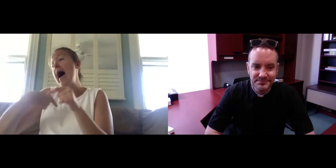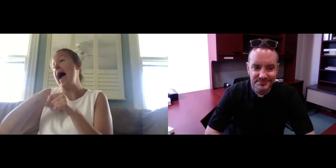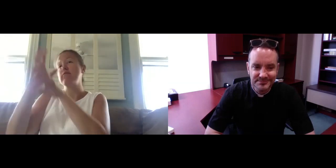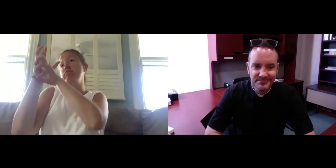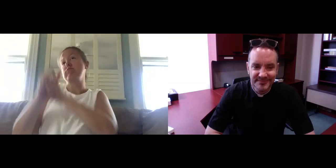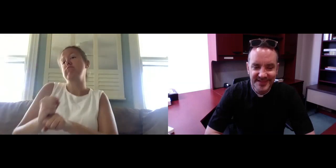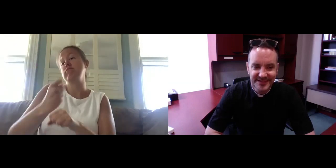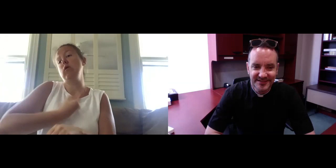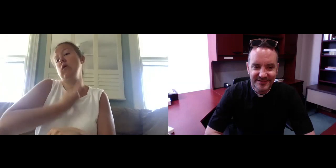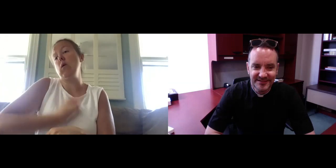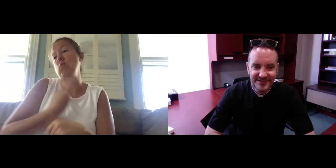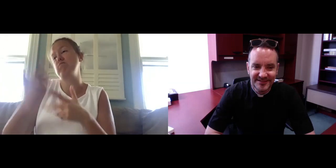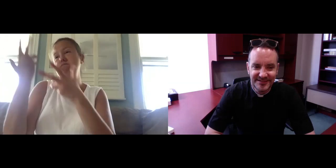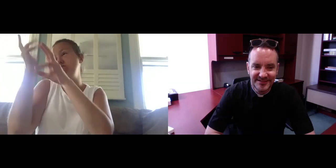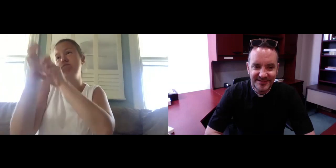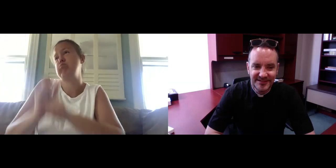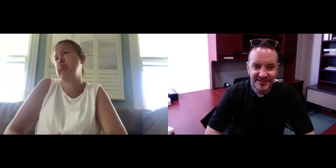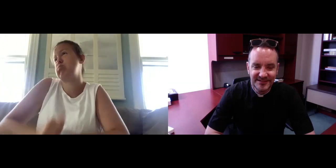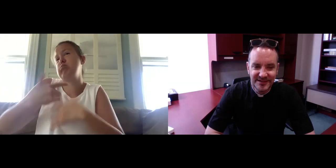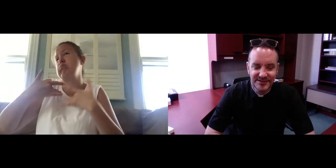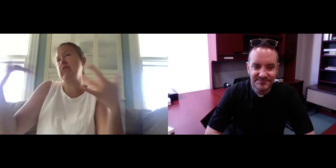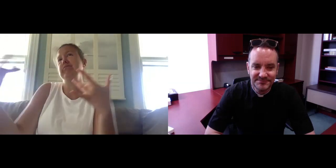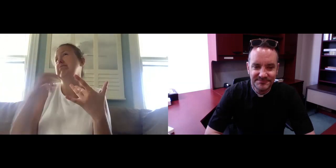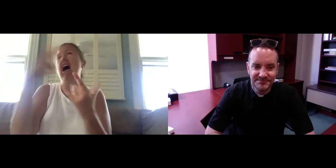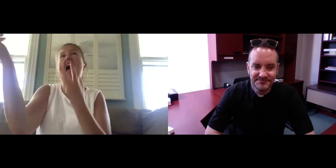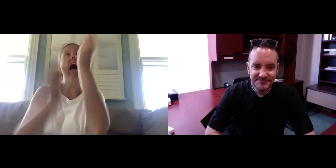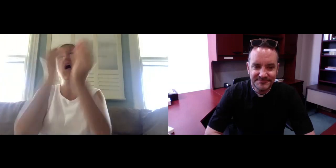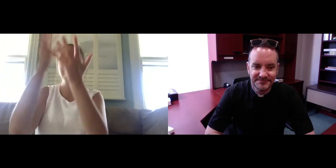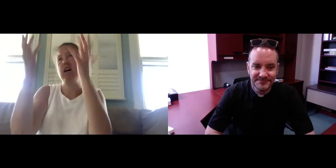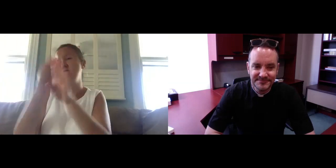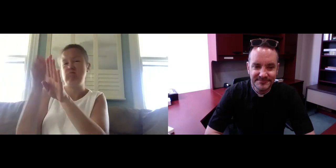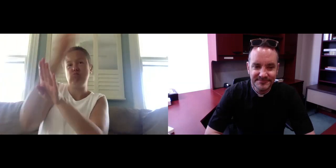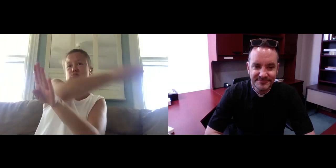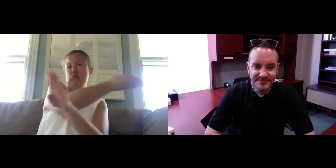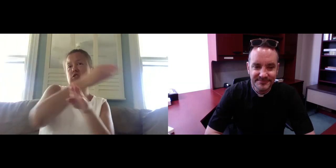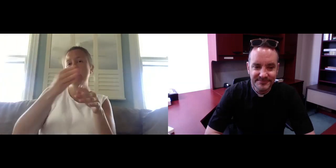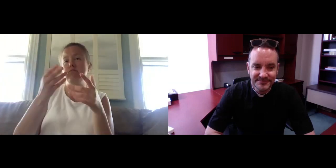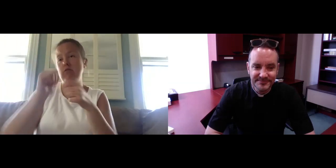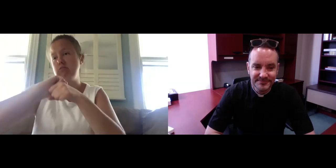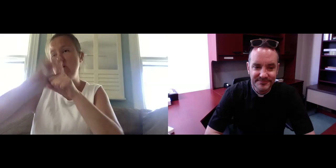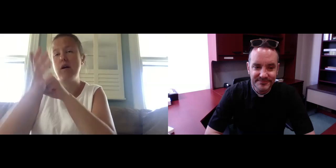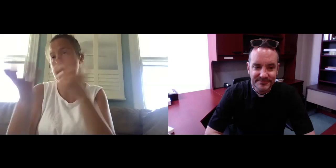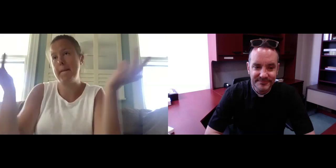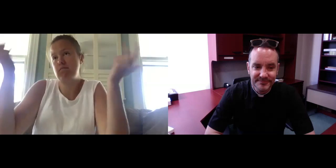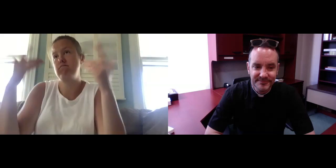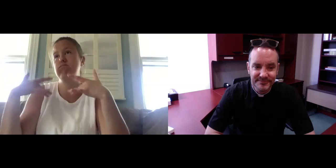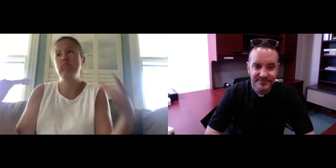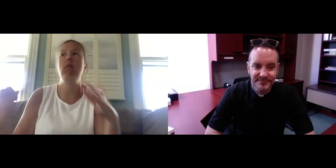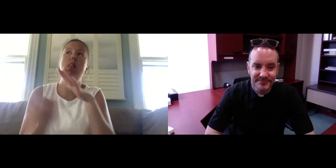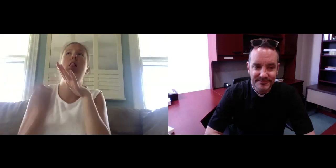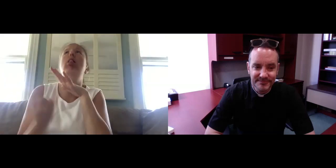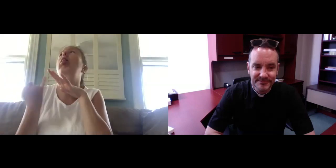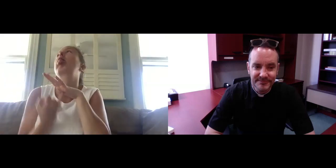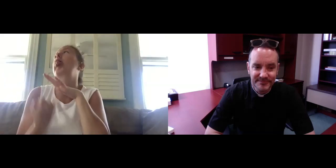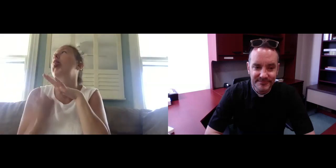you know, they will! So I just trust in God and I try not to feel afraid, even